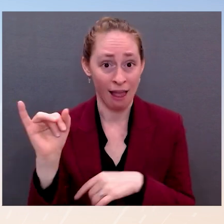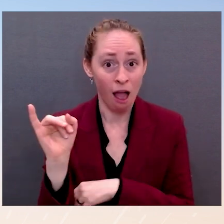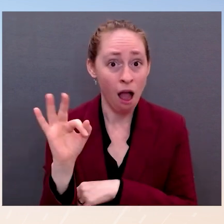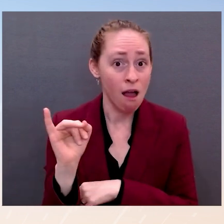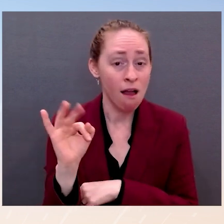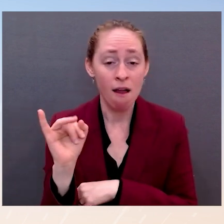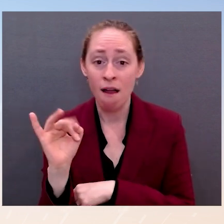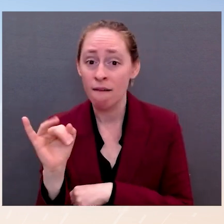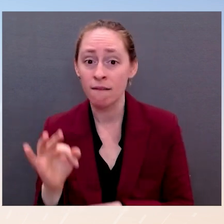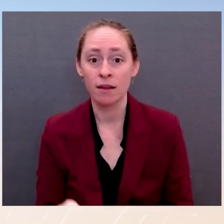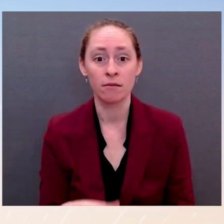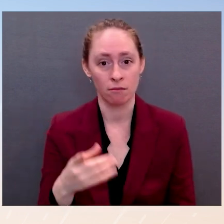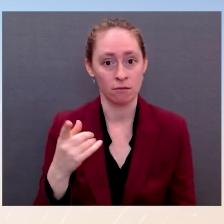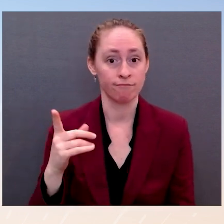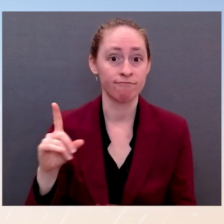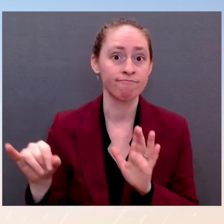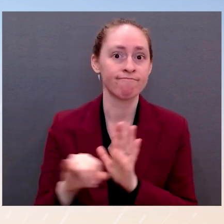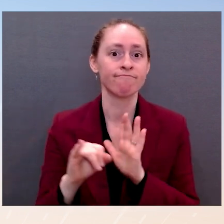we need to ask what can we do for them?